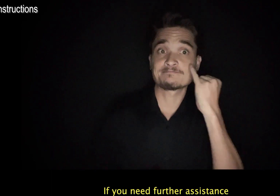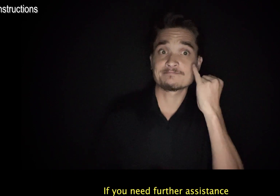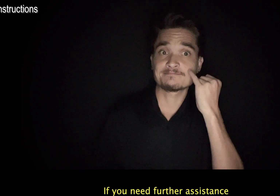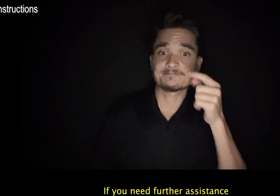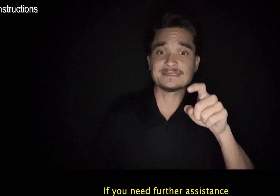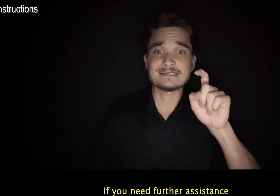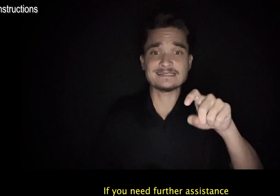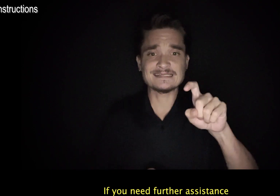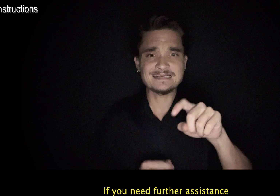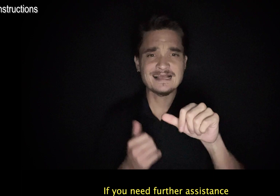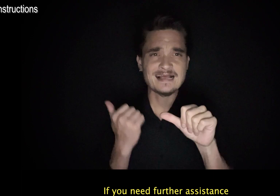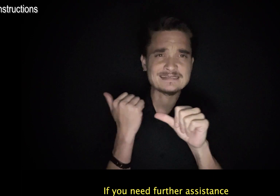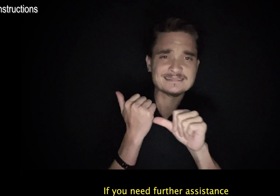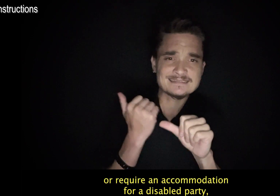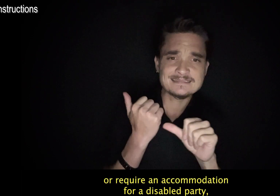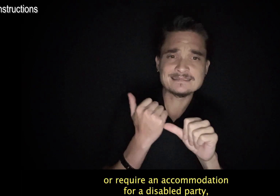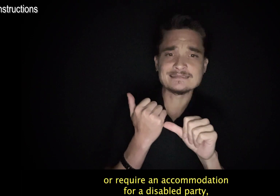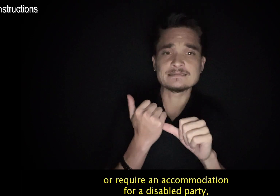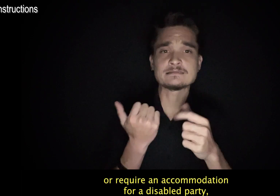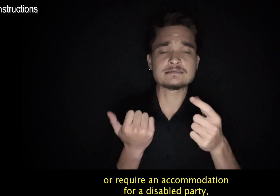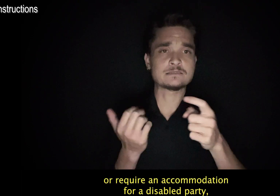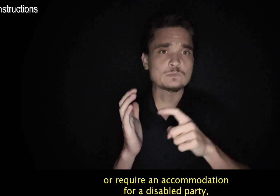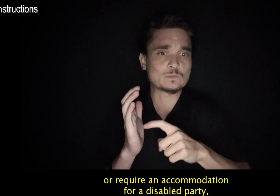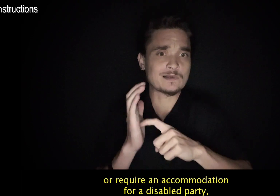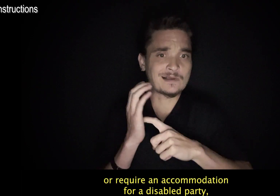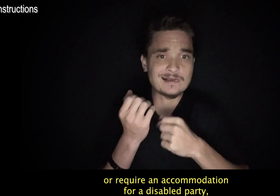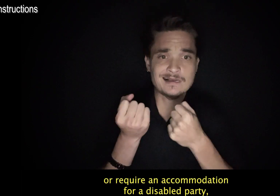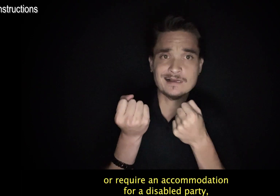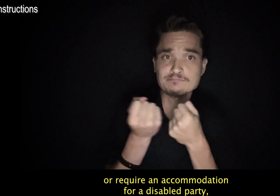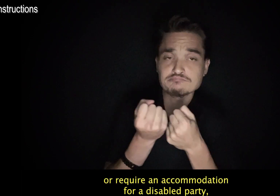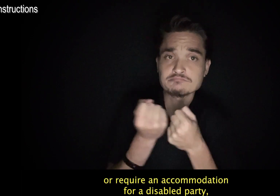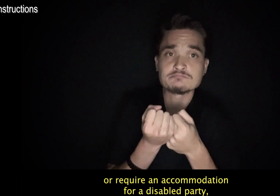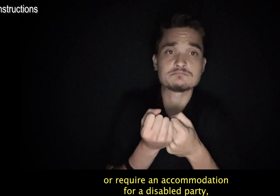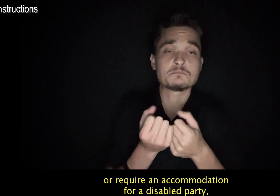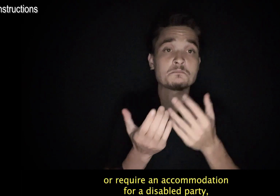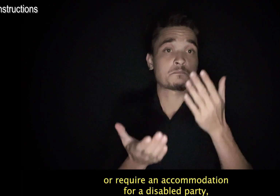If you need further assistance or require an accommodation for a disabled party,